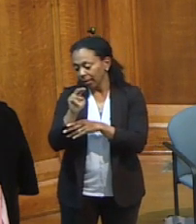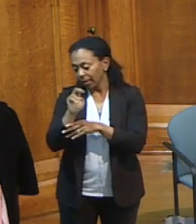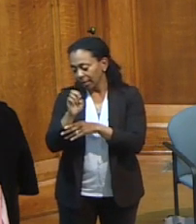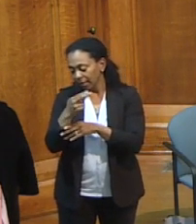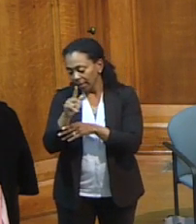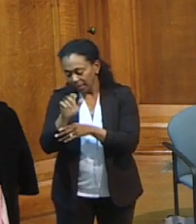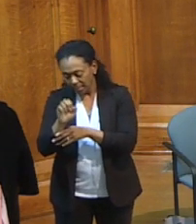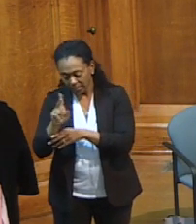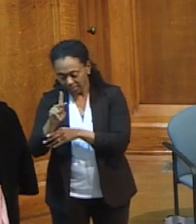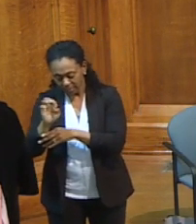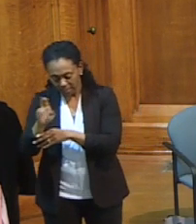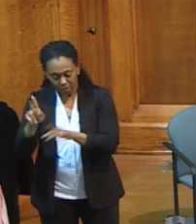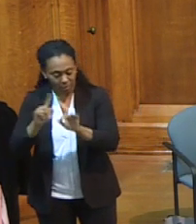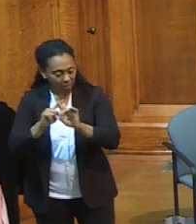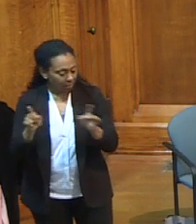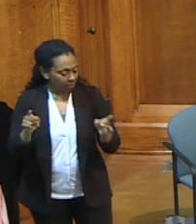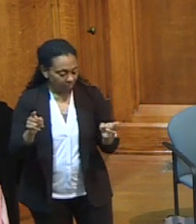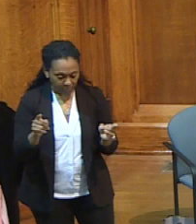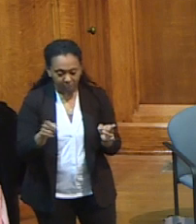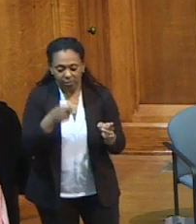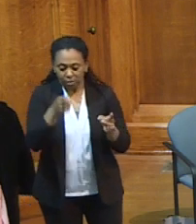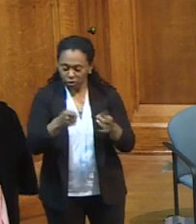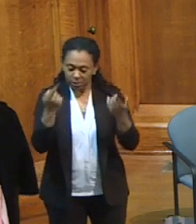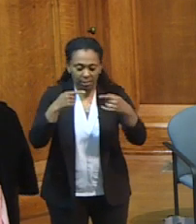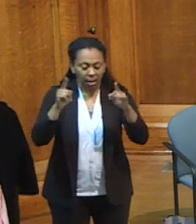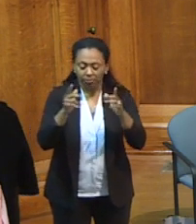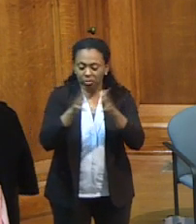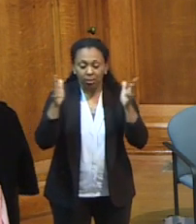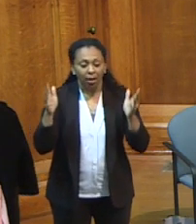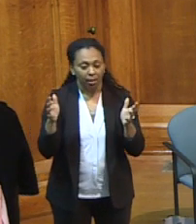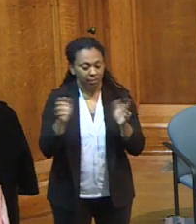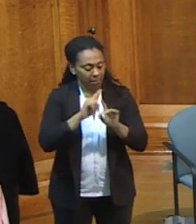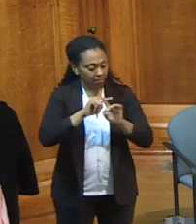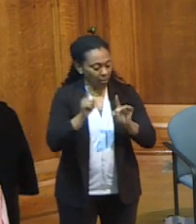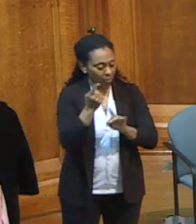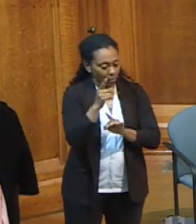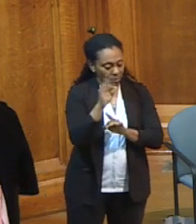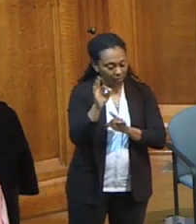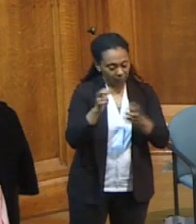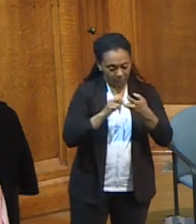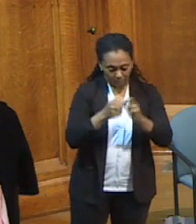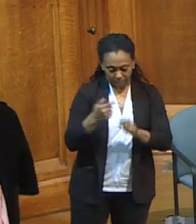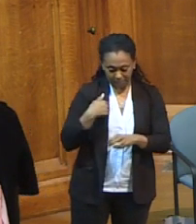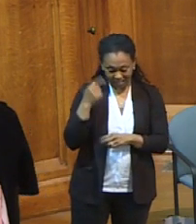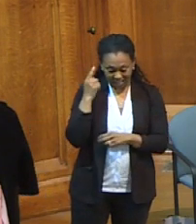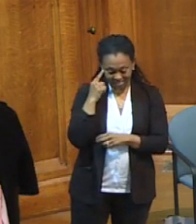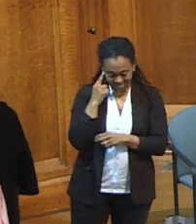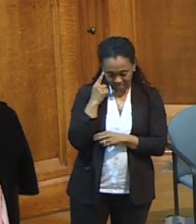She did get through Radcliffe and accomplished a lot. But one of the problems I think Helen always had,